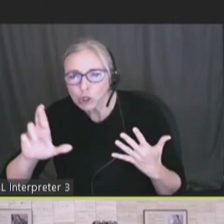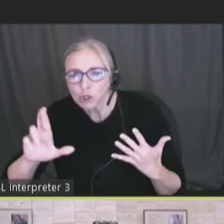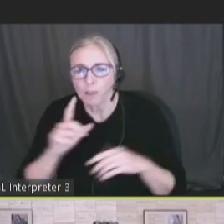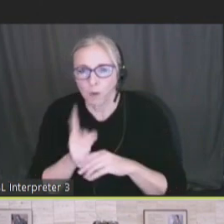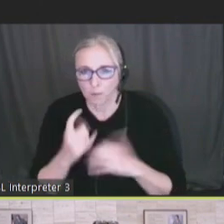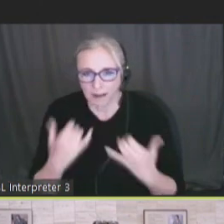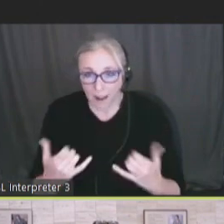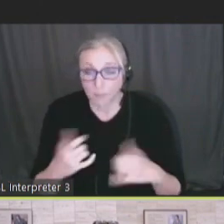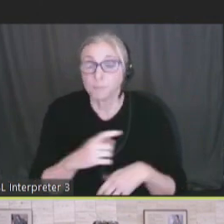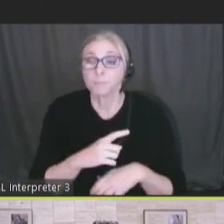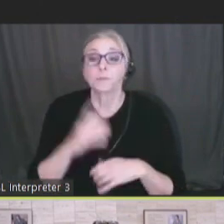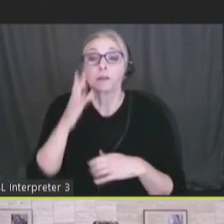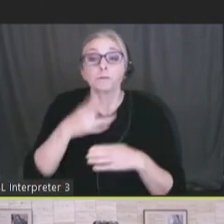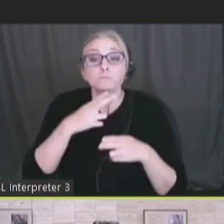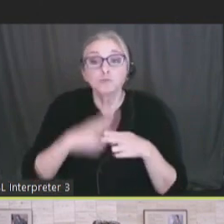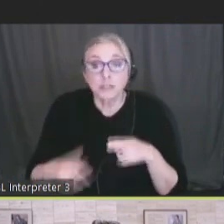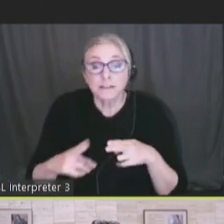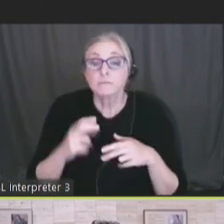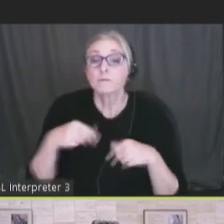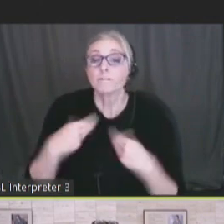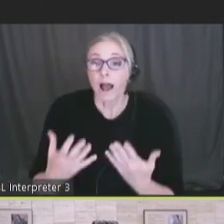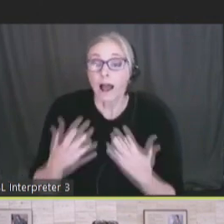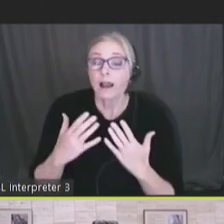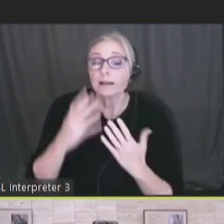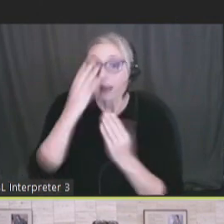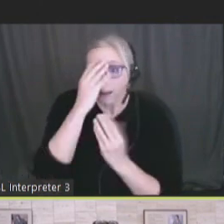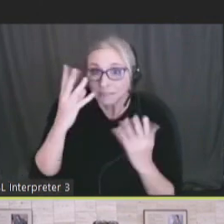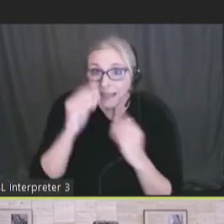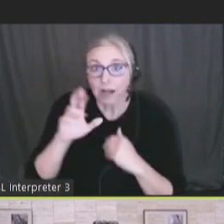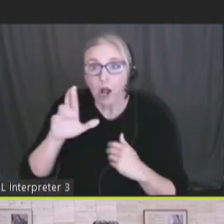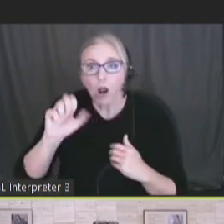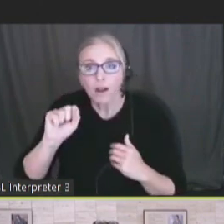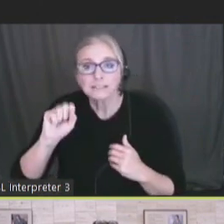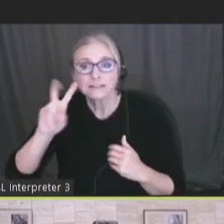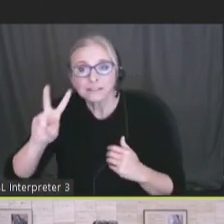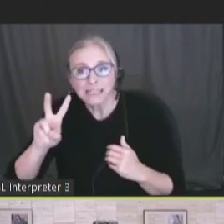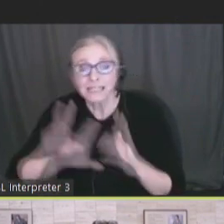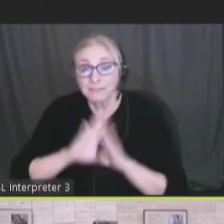Next, I'd like to briefly provide an update on the RSV developments in Canada. So,